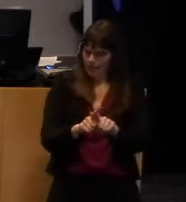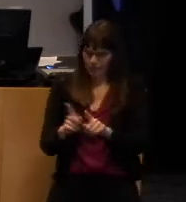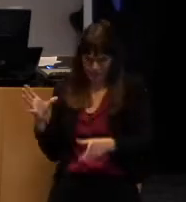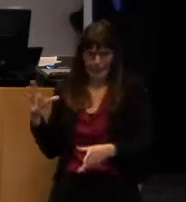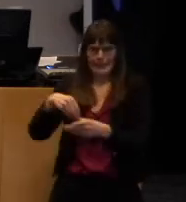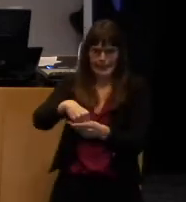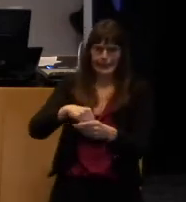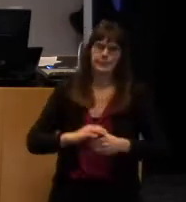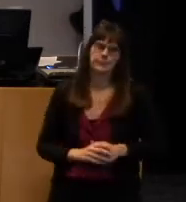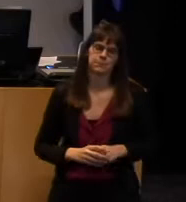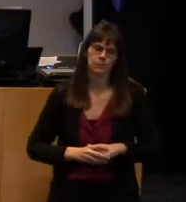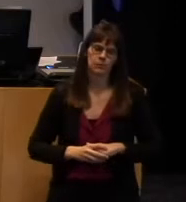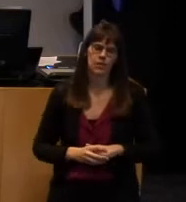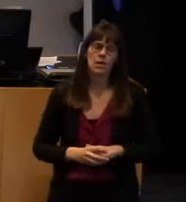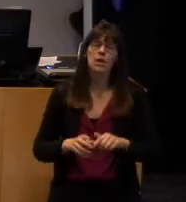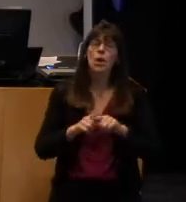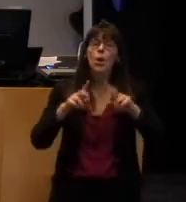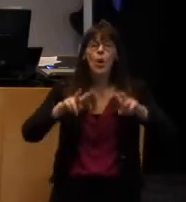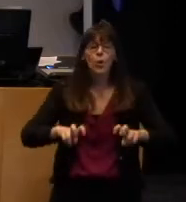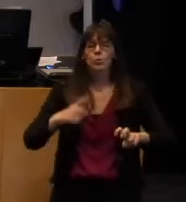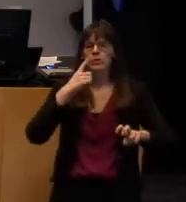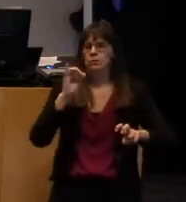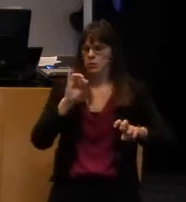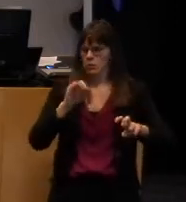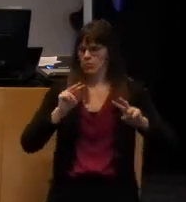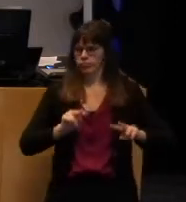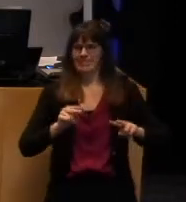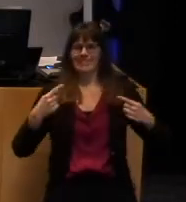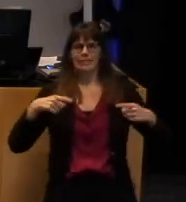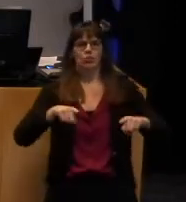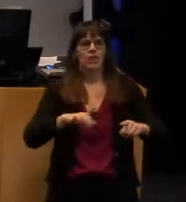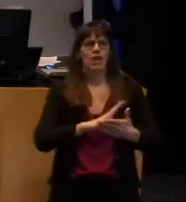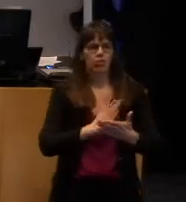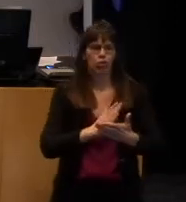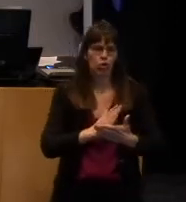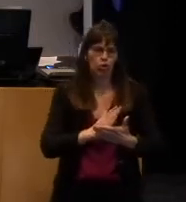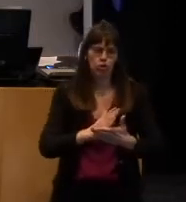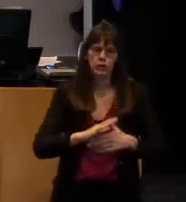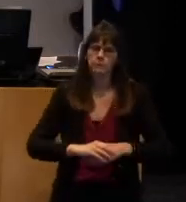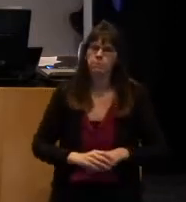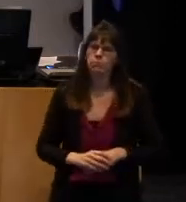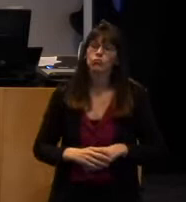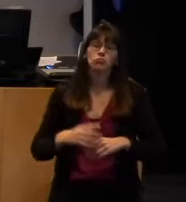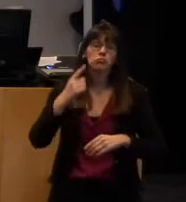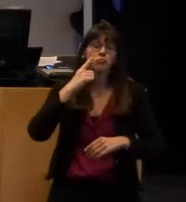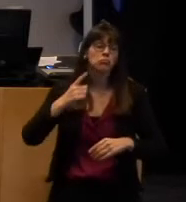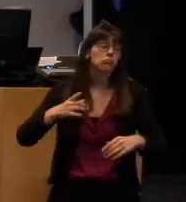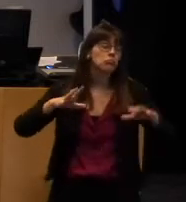This study also looks at simultaneous interpreting. Now as in many regions around the globe and as in Flanders,